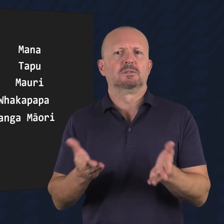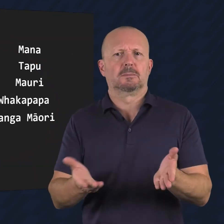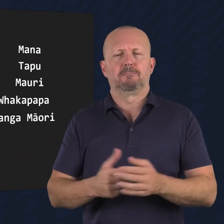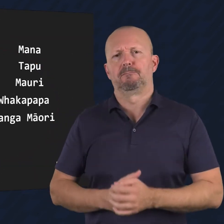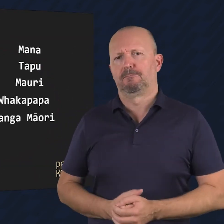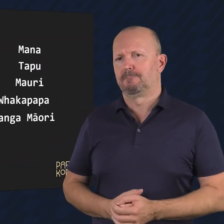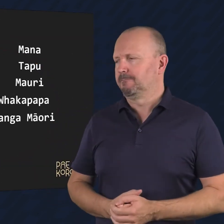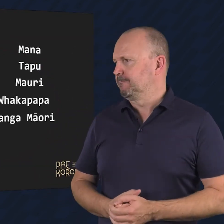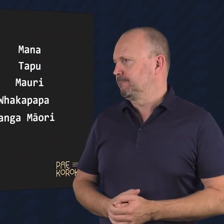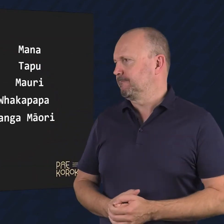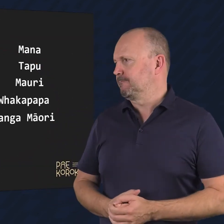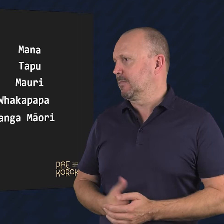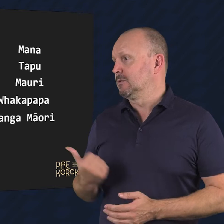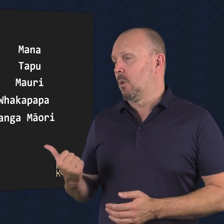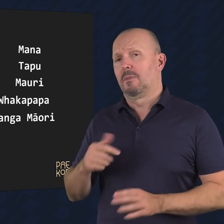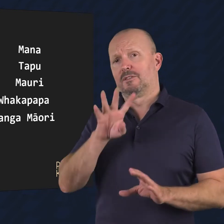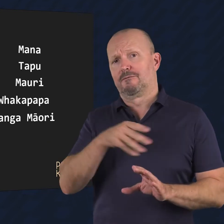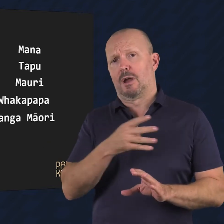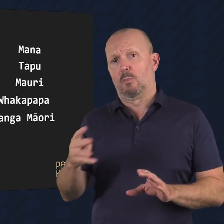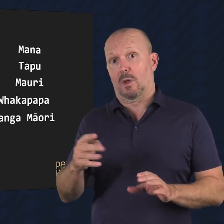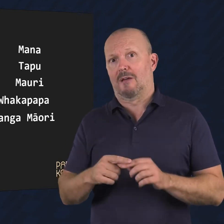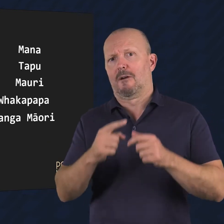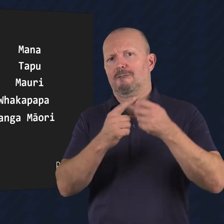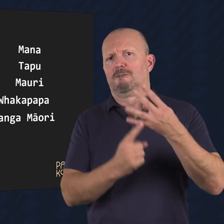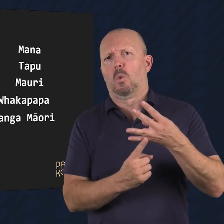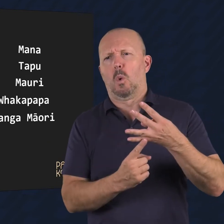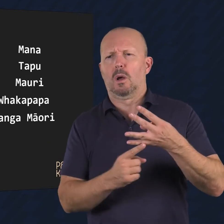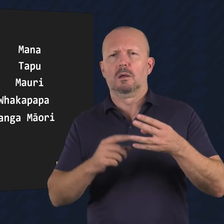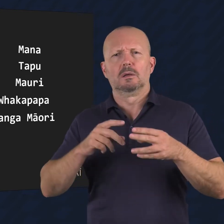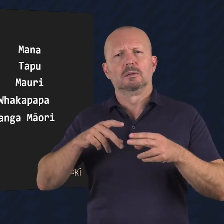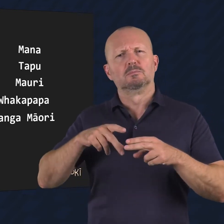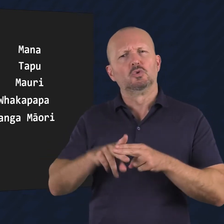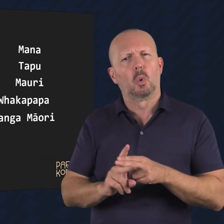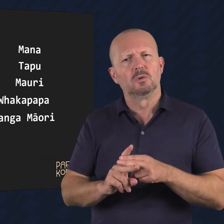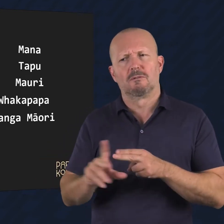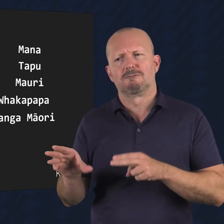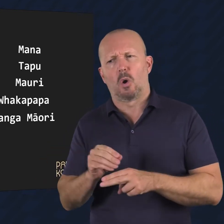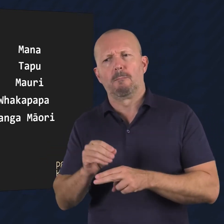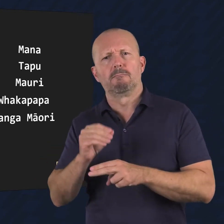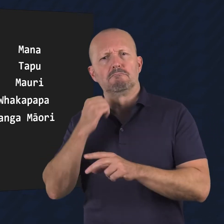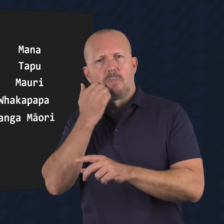As a result of this framework, we've instituted four practices or tools which come from key Māori concepts.